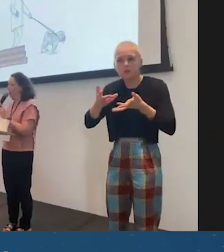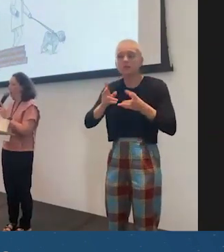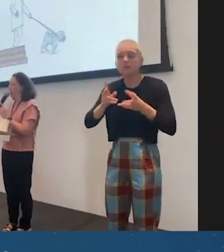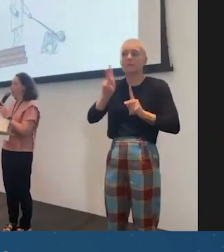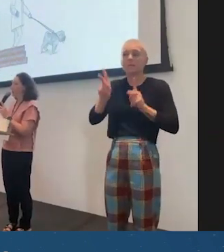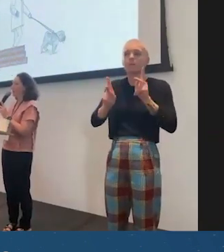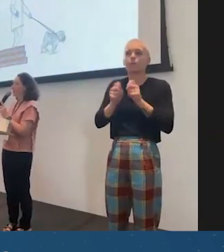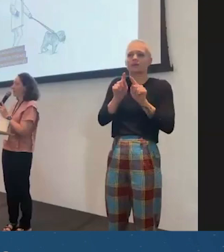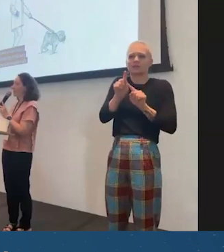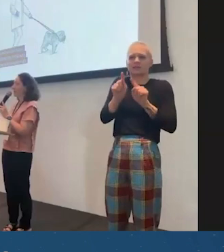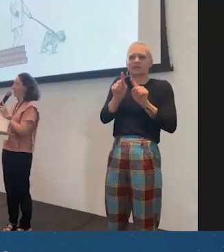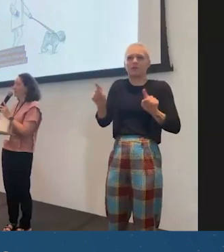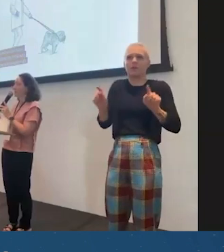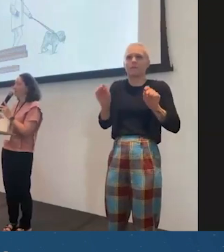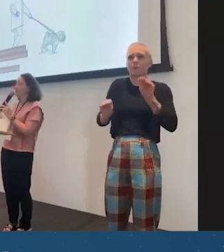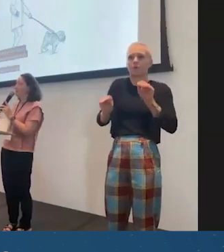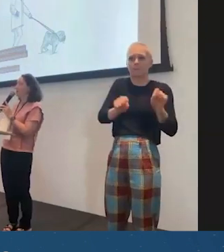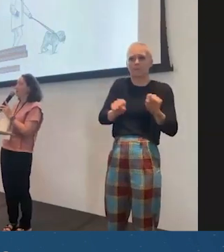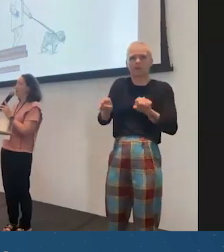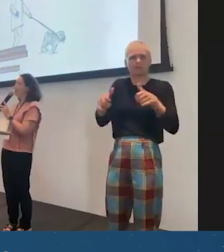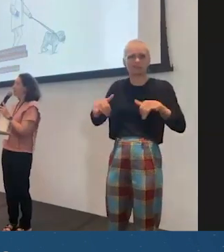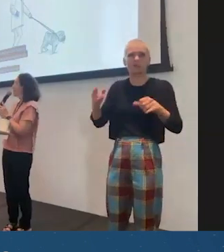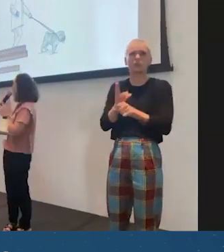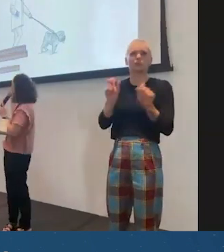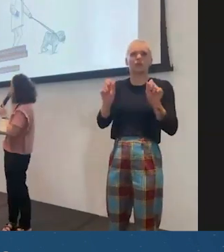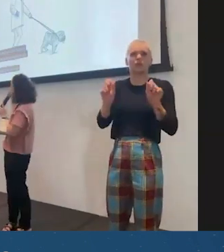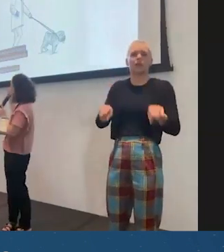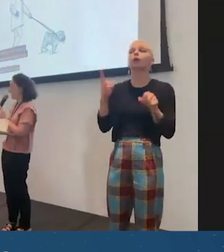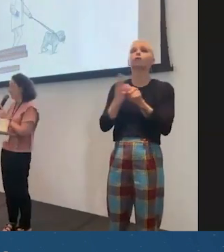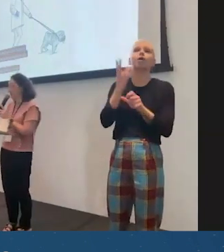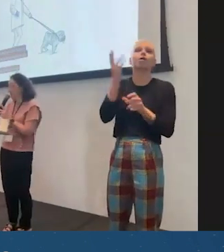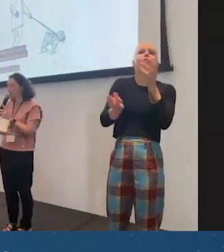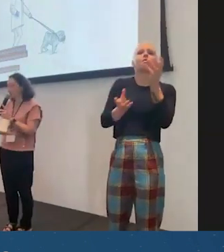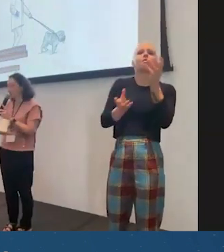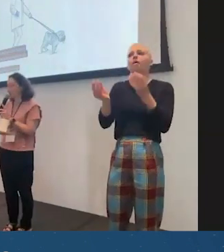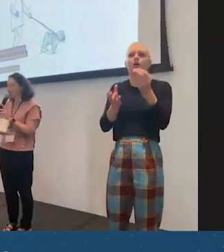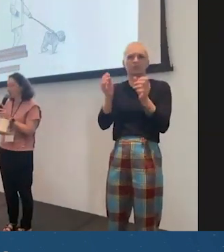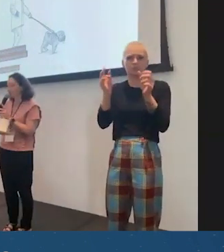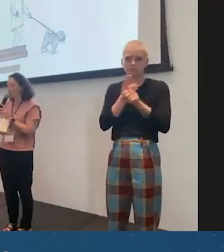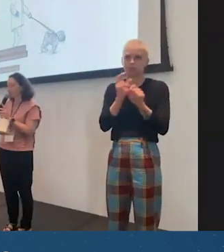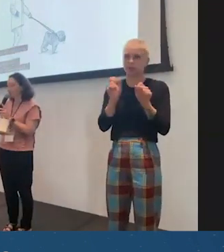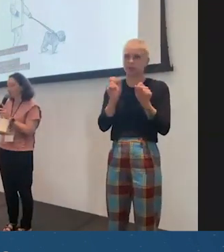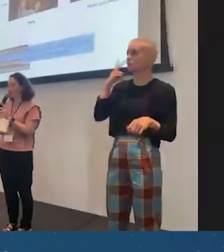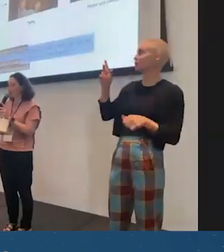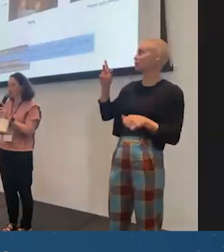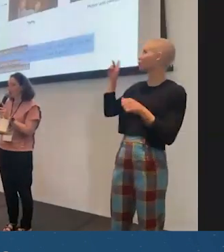neuromotor abilities and can be used on the go, as illustrated here.